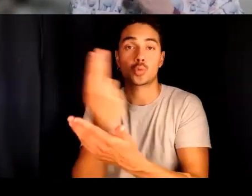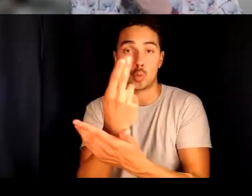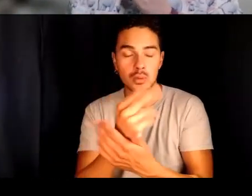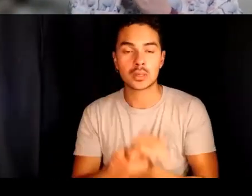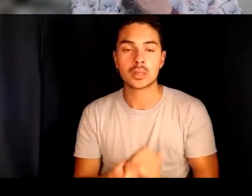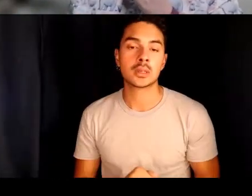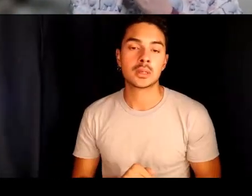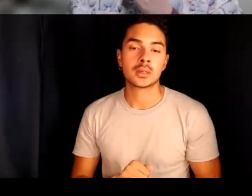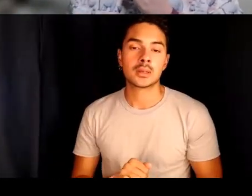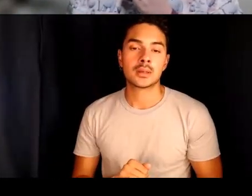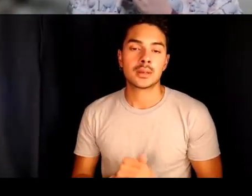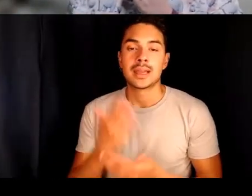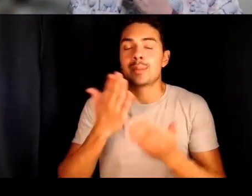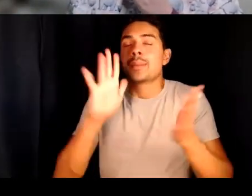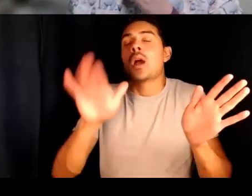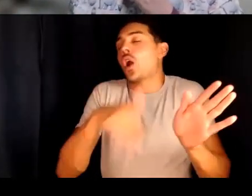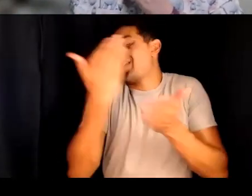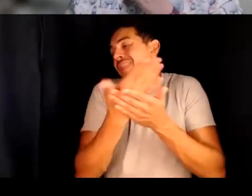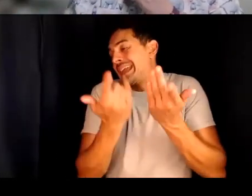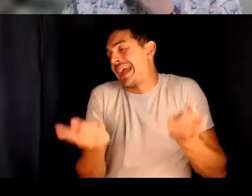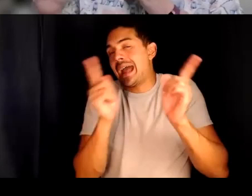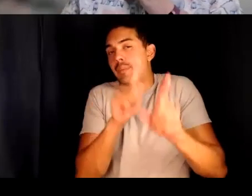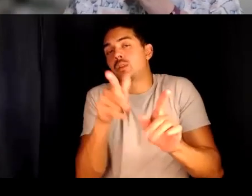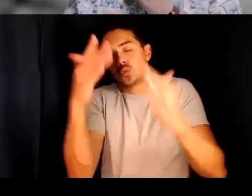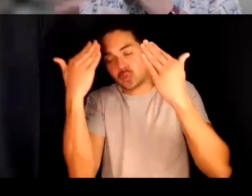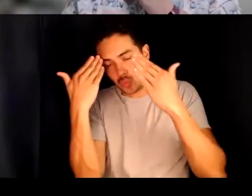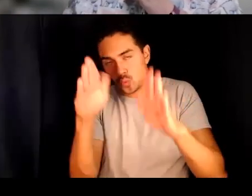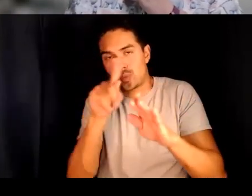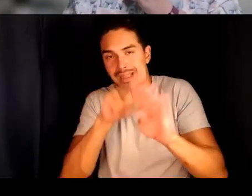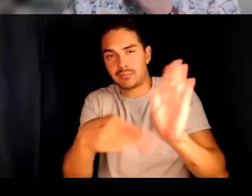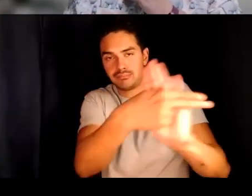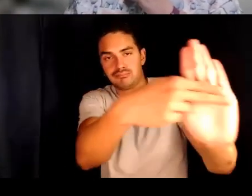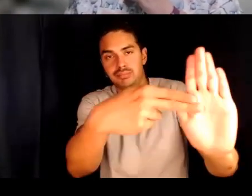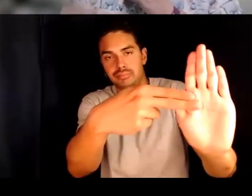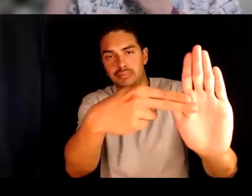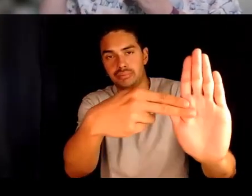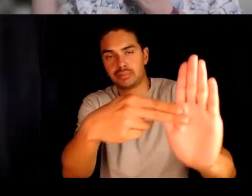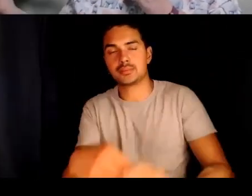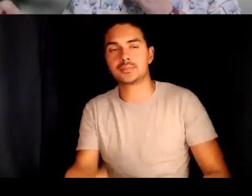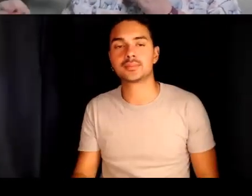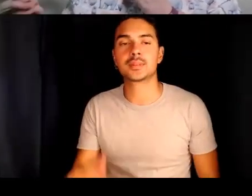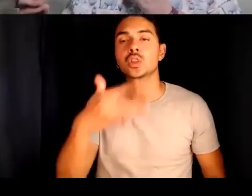just other stuff going on for the person. So we don't always know and you don't wanna jump